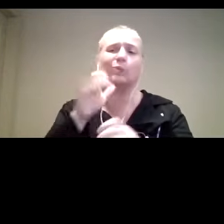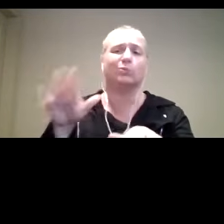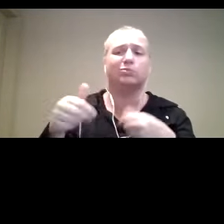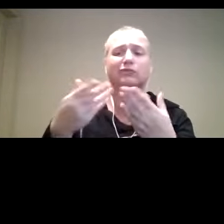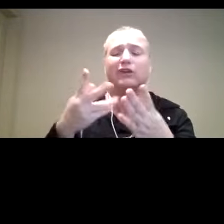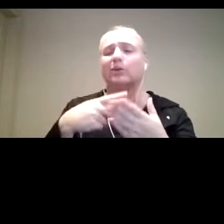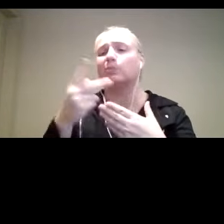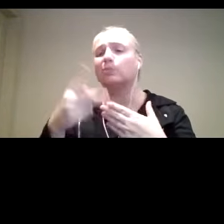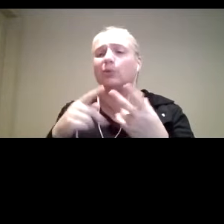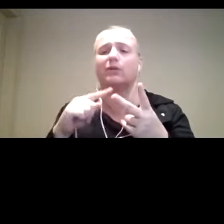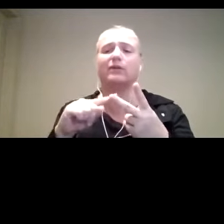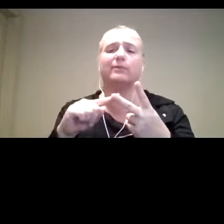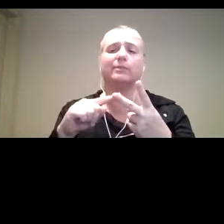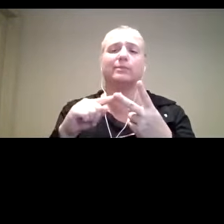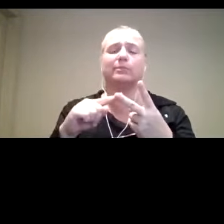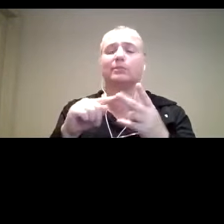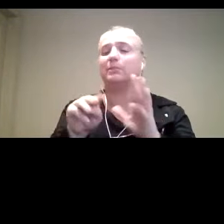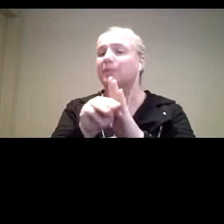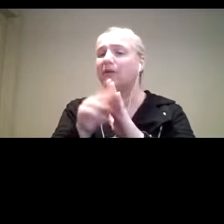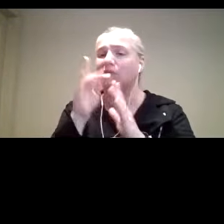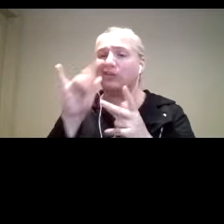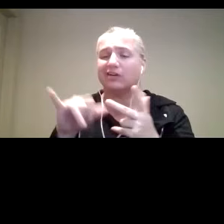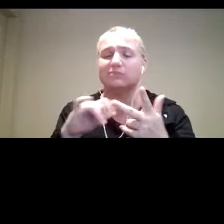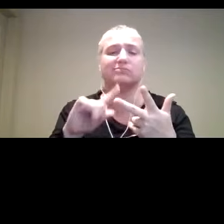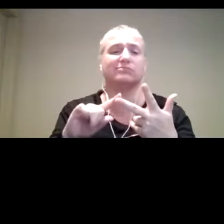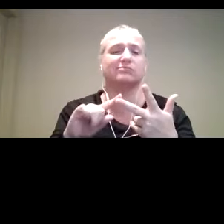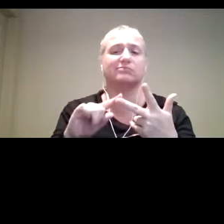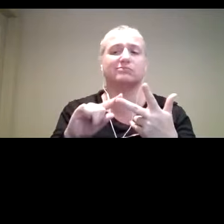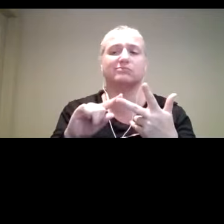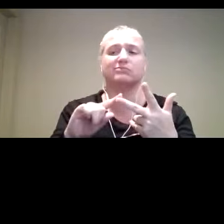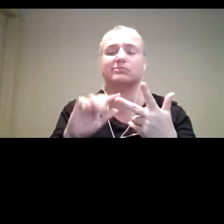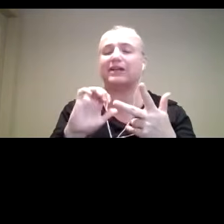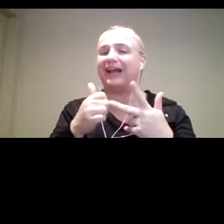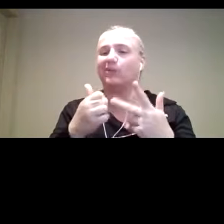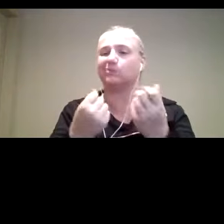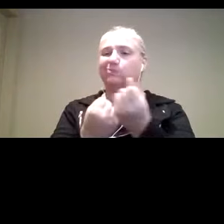some models for that, and how we can support all children.